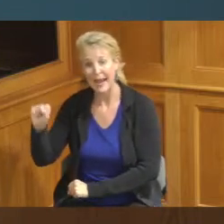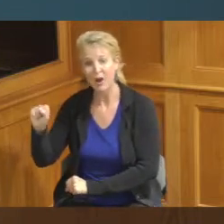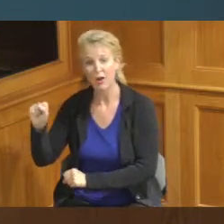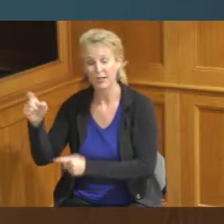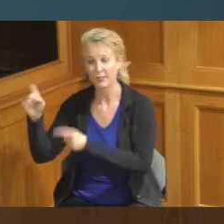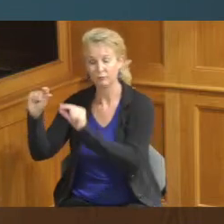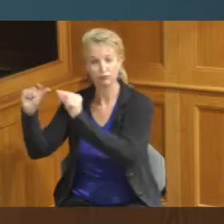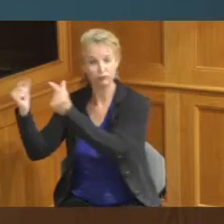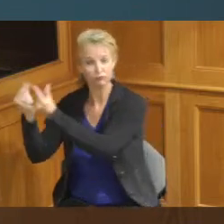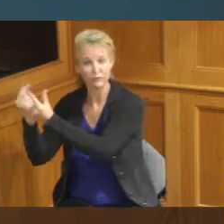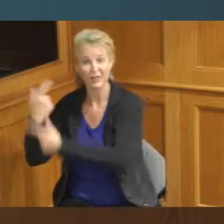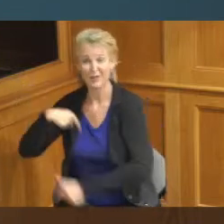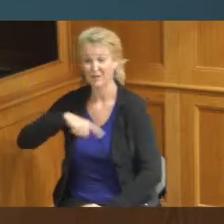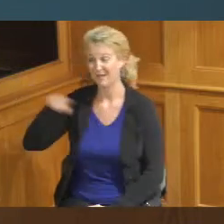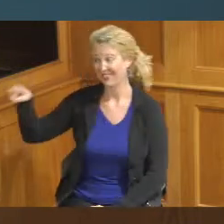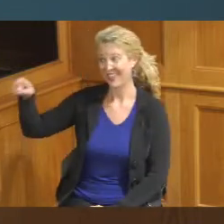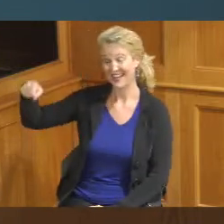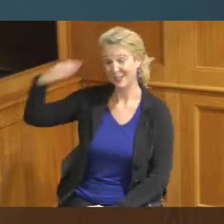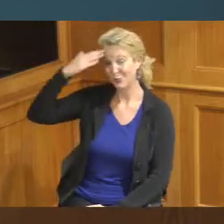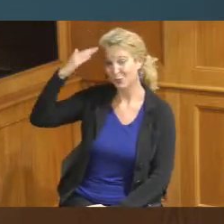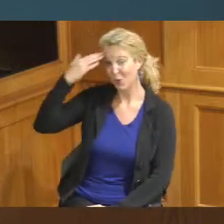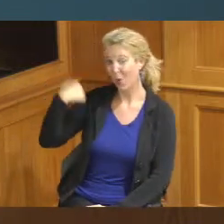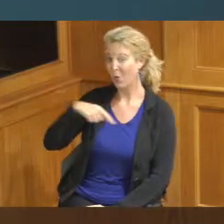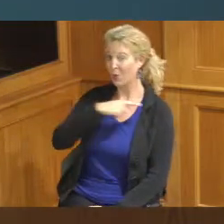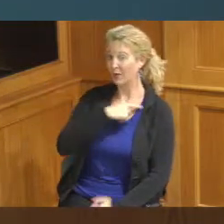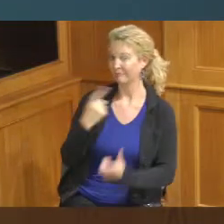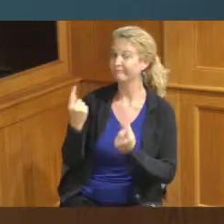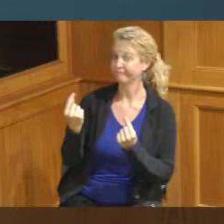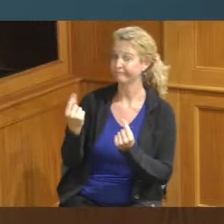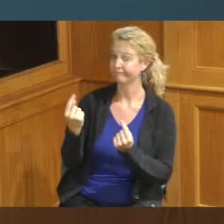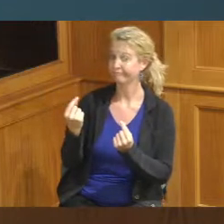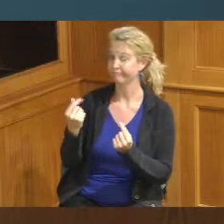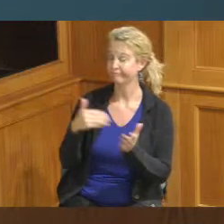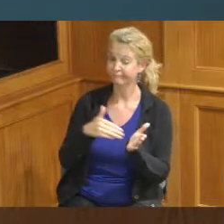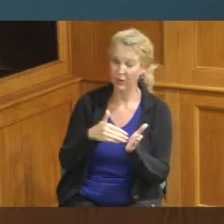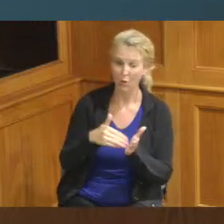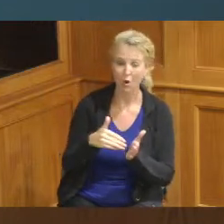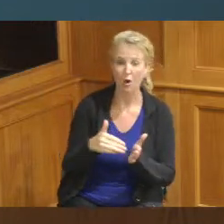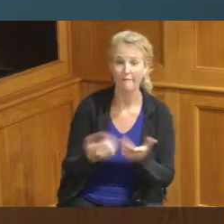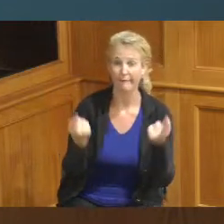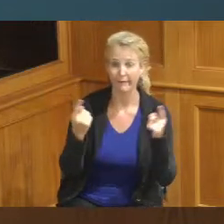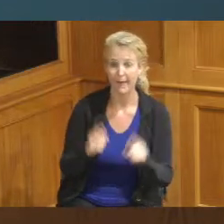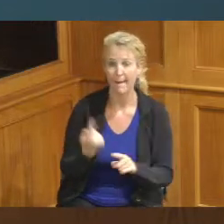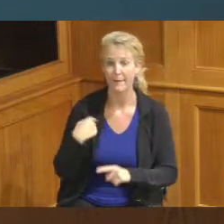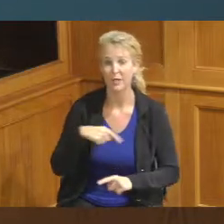to know what Hamilton County has done and a lot of times when we're there we're in conferences